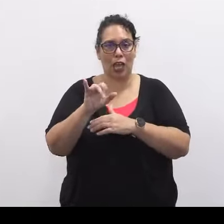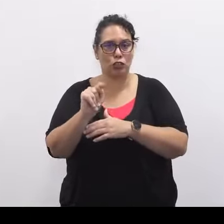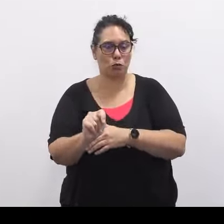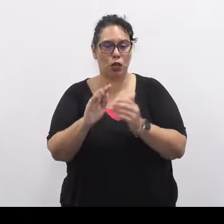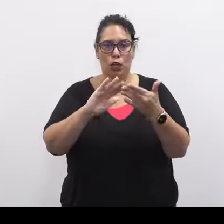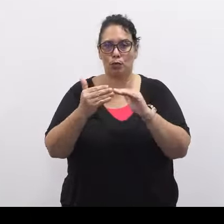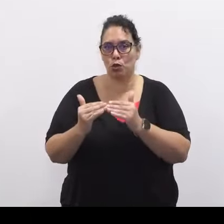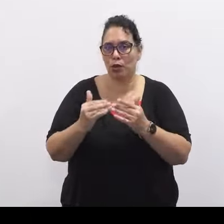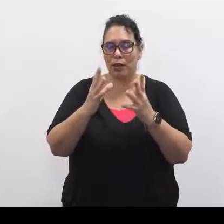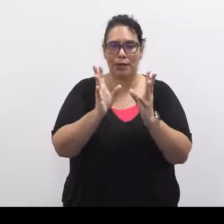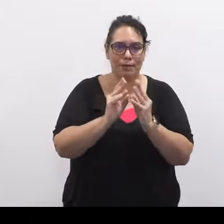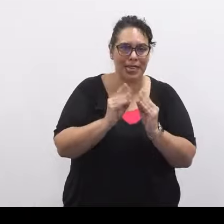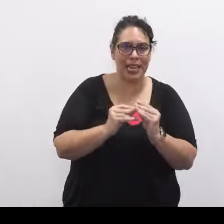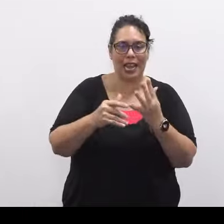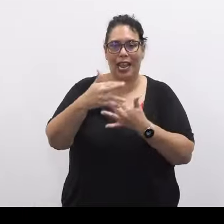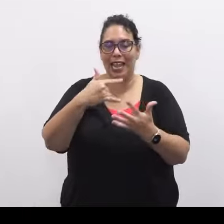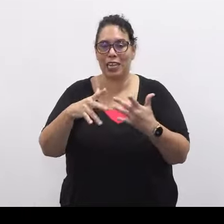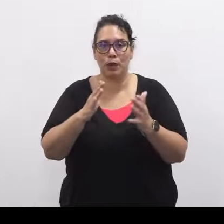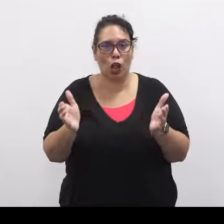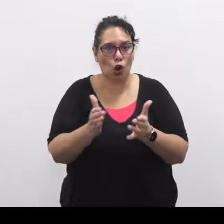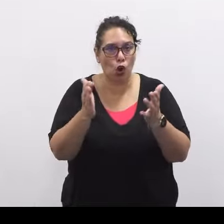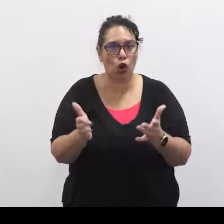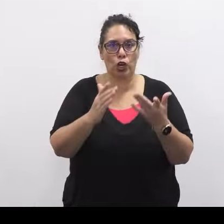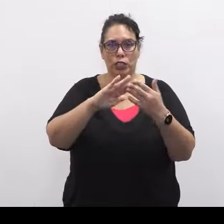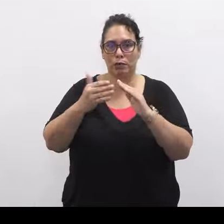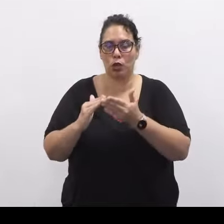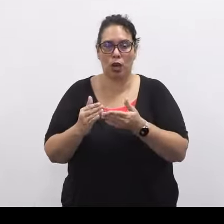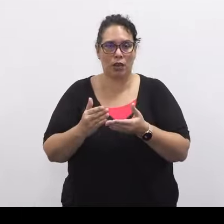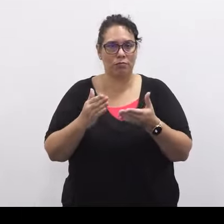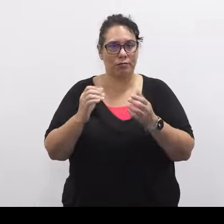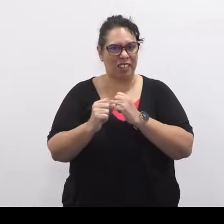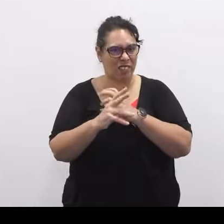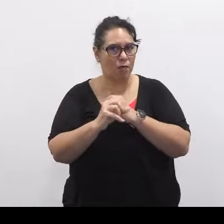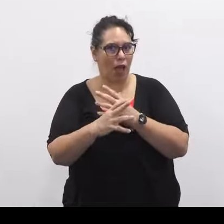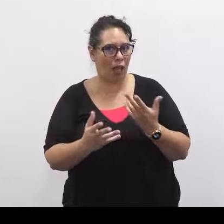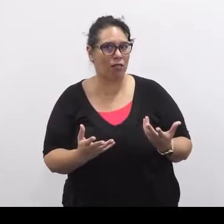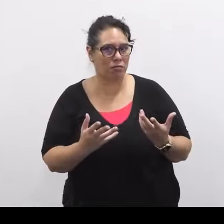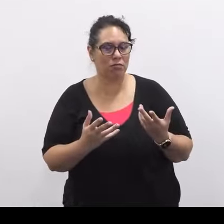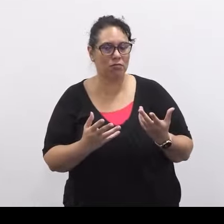and it really encouraged the community to provide feedback on those draft maps.